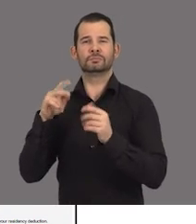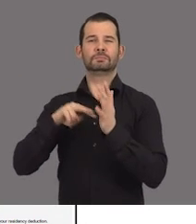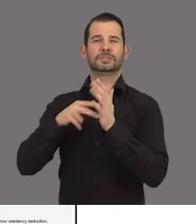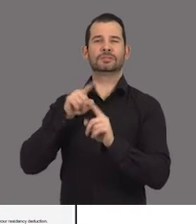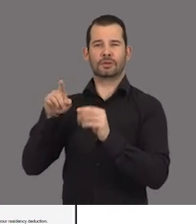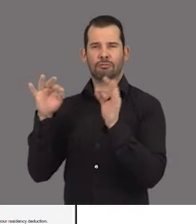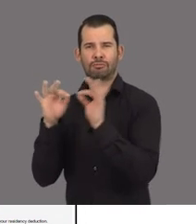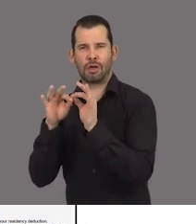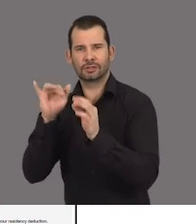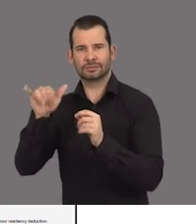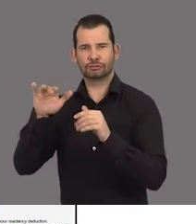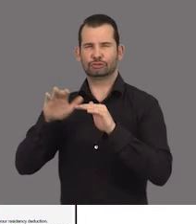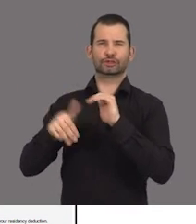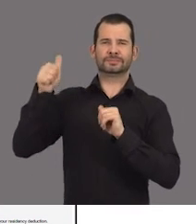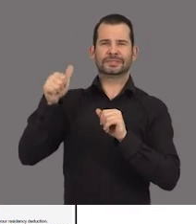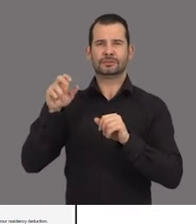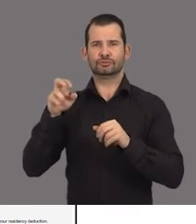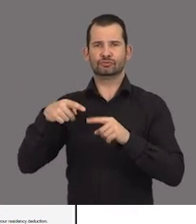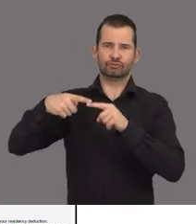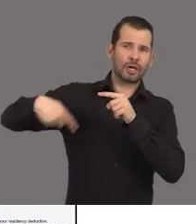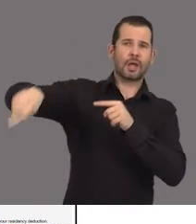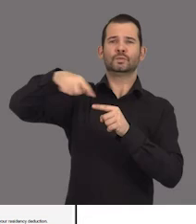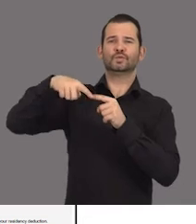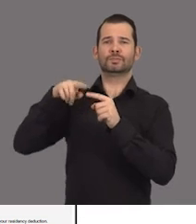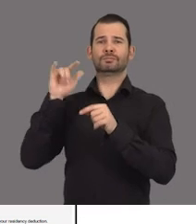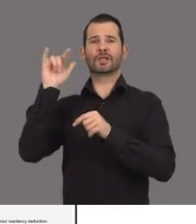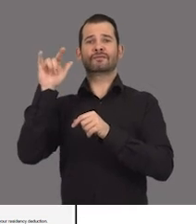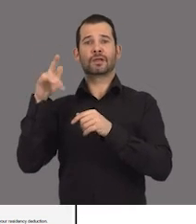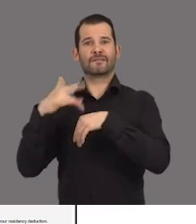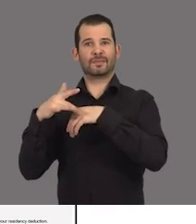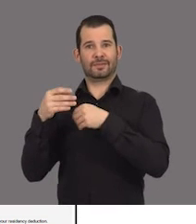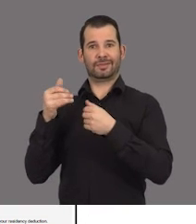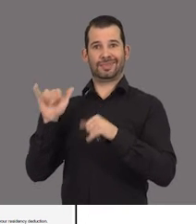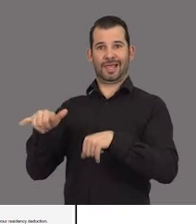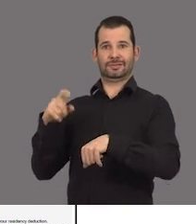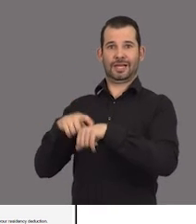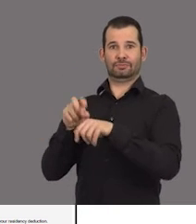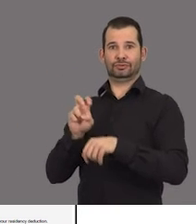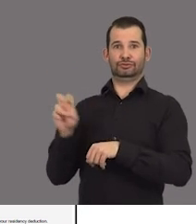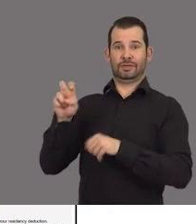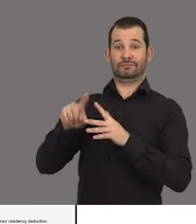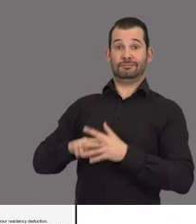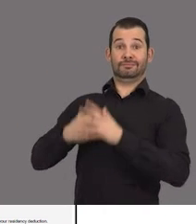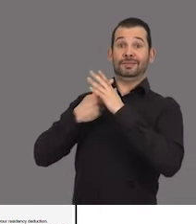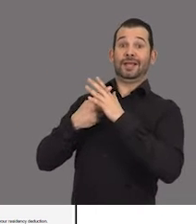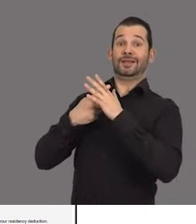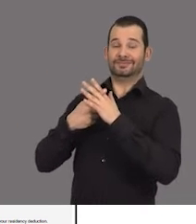round-trip airfare available at the time travel began, between the airport